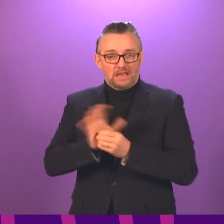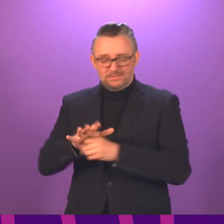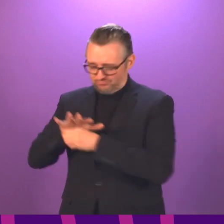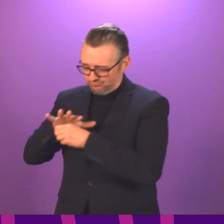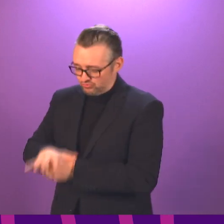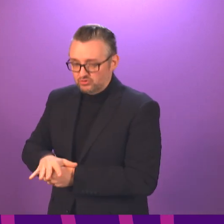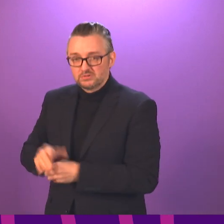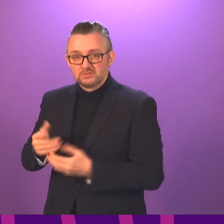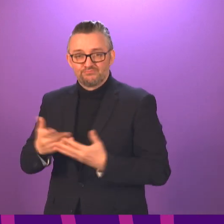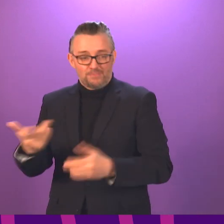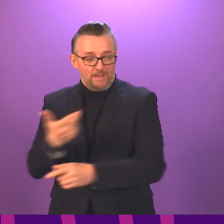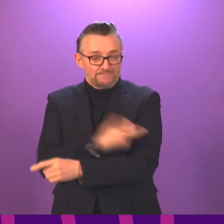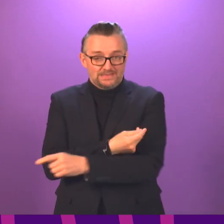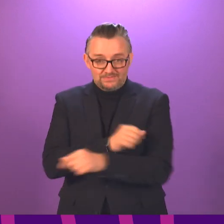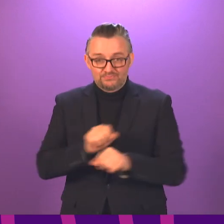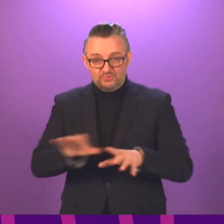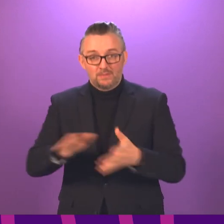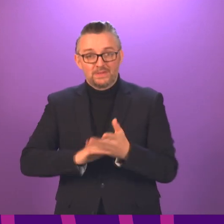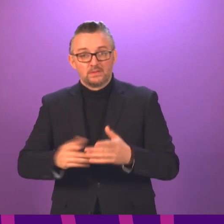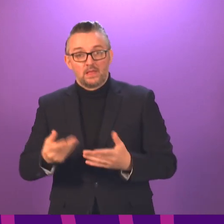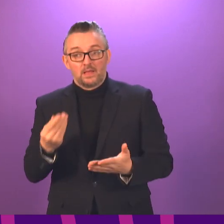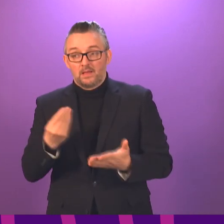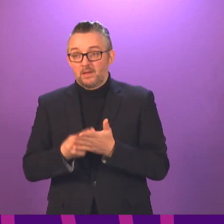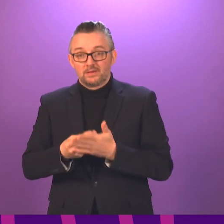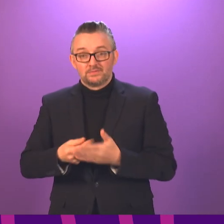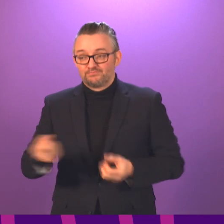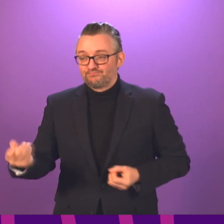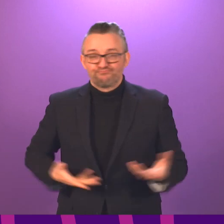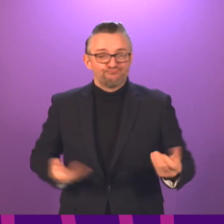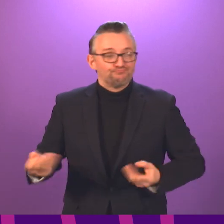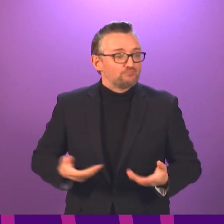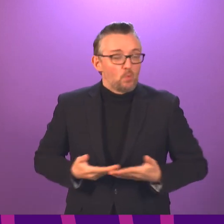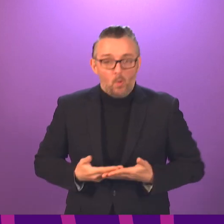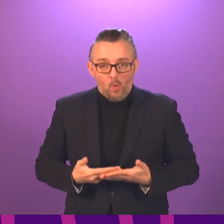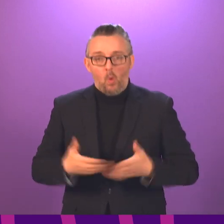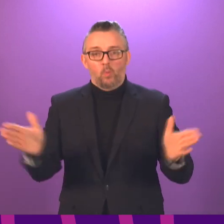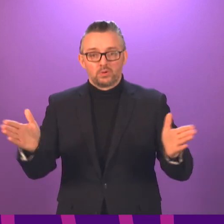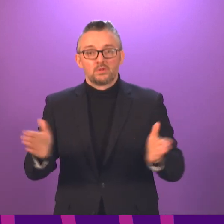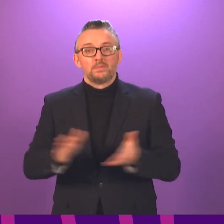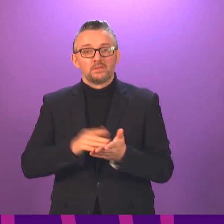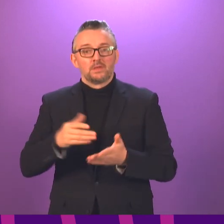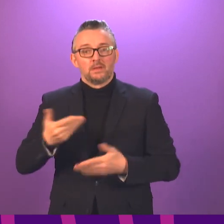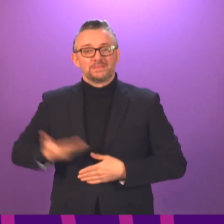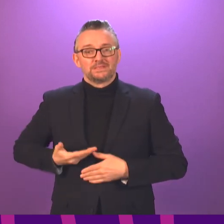to get the economy opened and businesses making money through their normal trading, rather